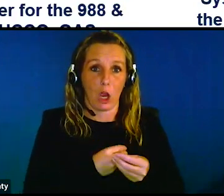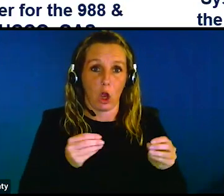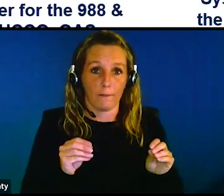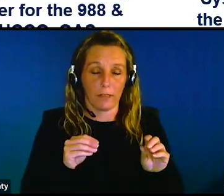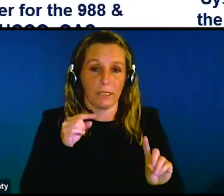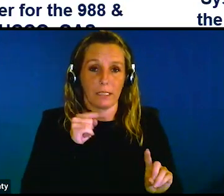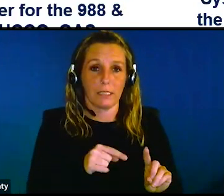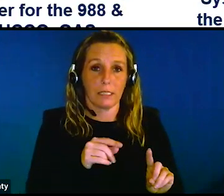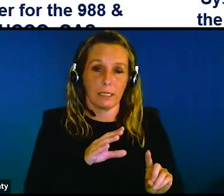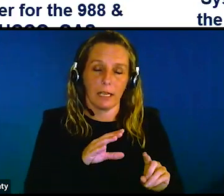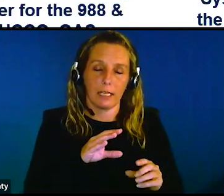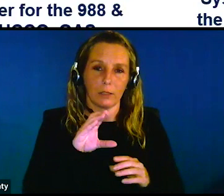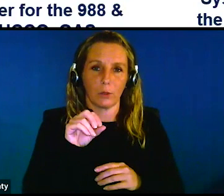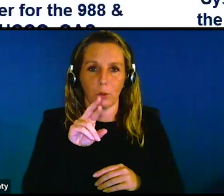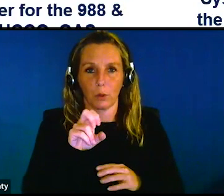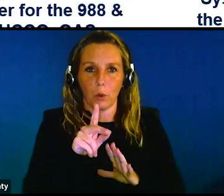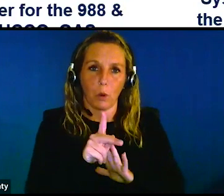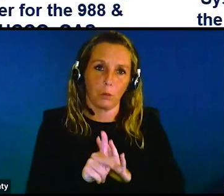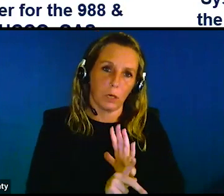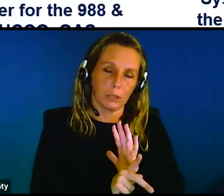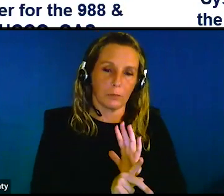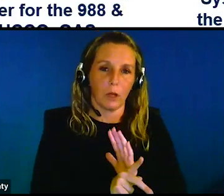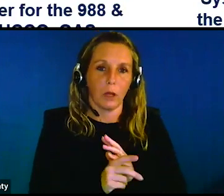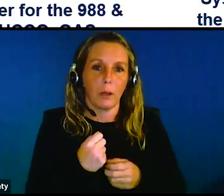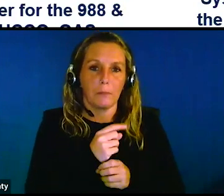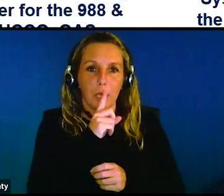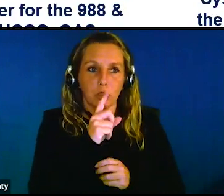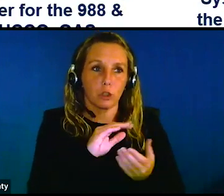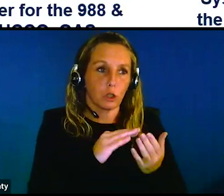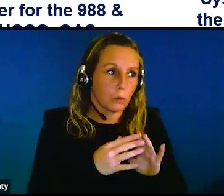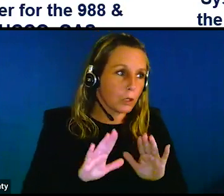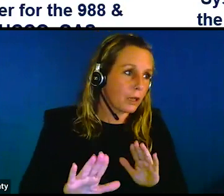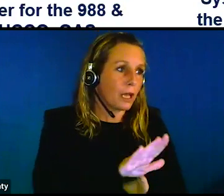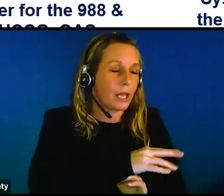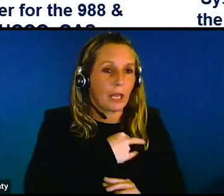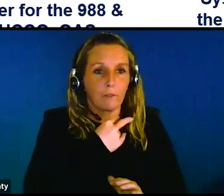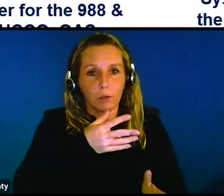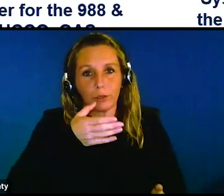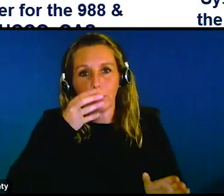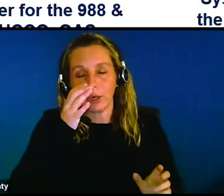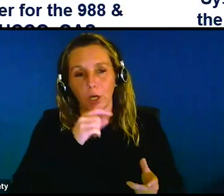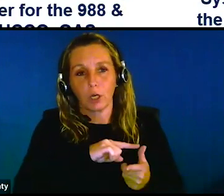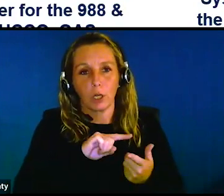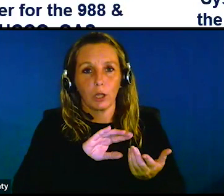core principle is making sure that we hear from the voices of communities and the communities that we are focused on serving are those